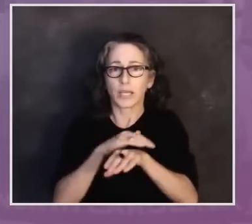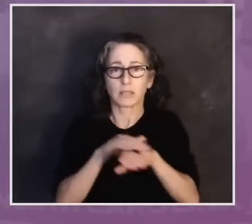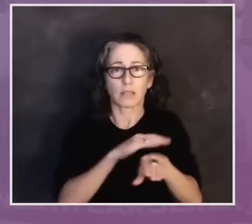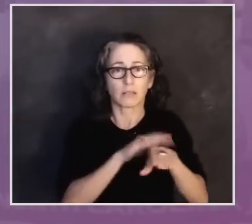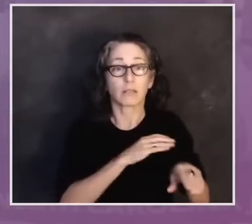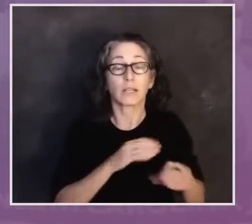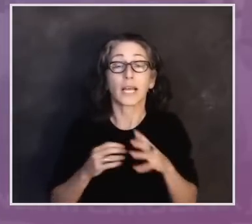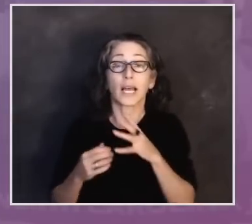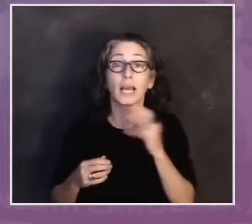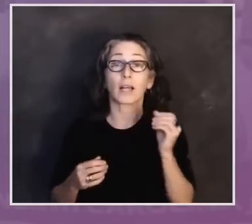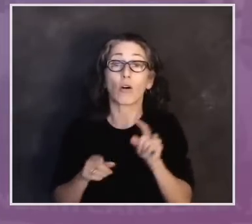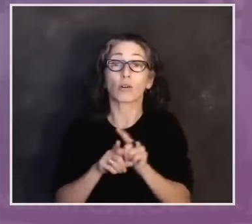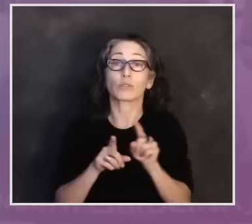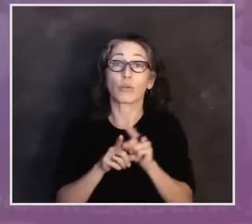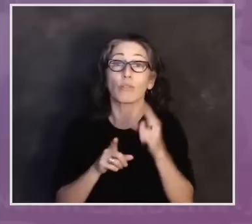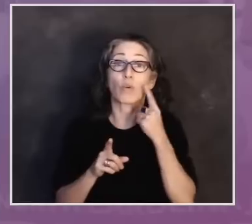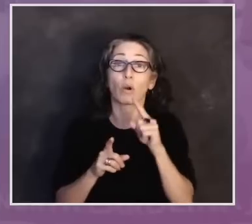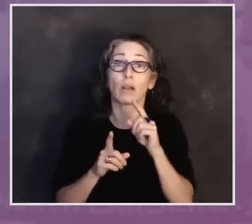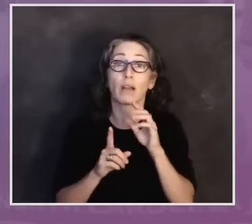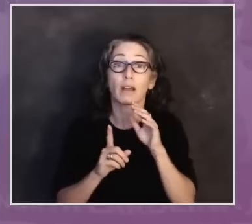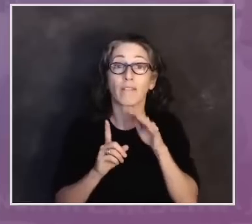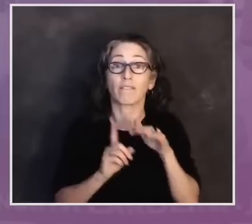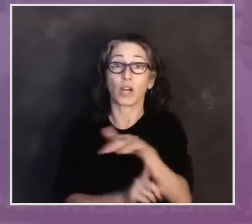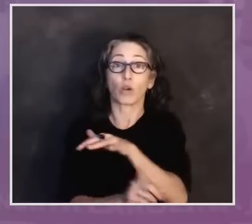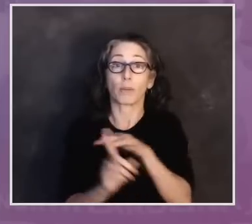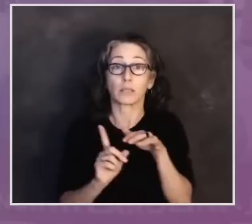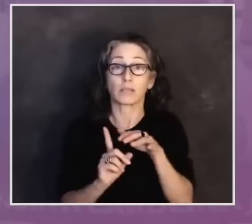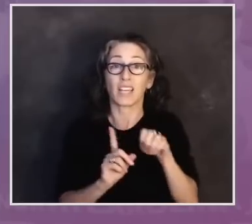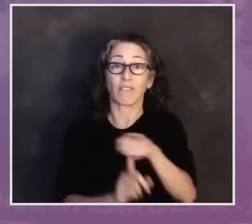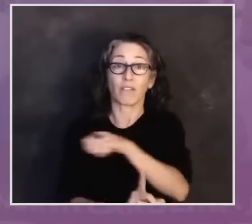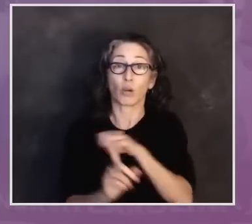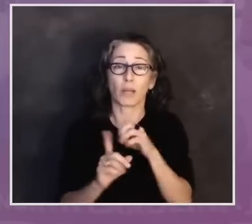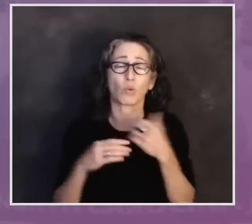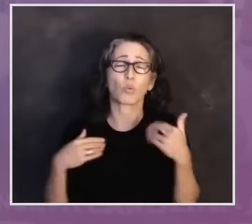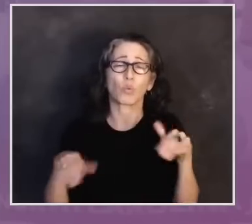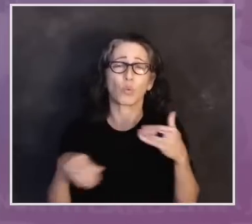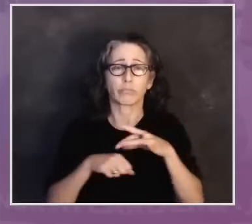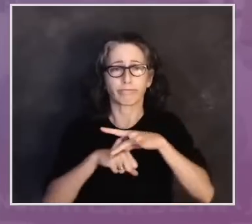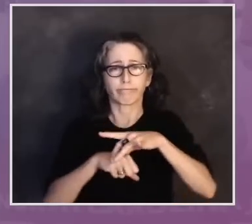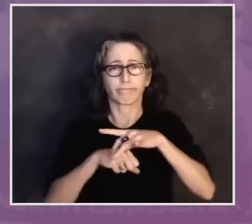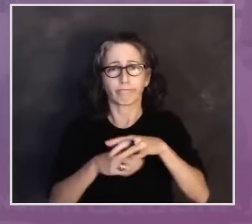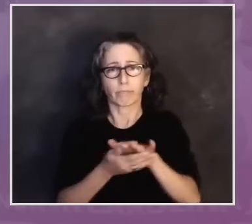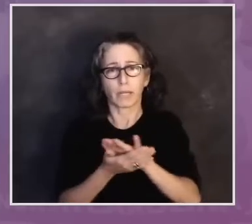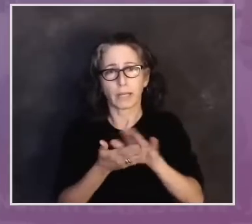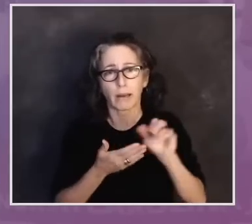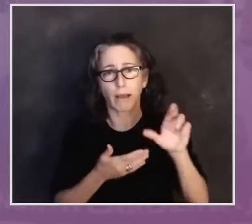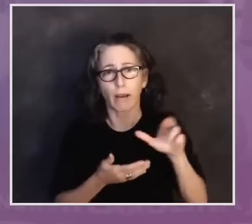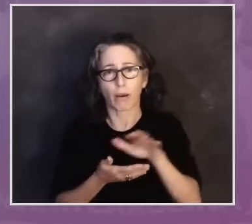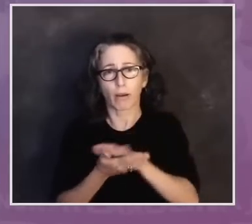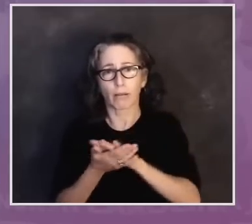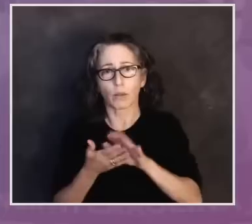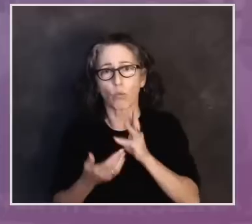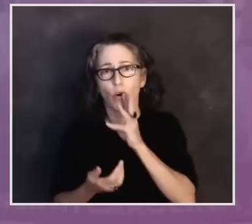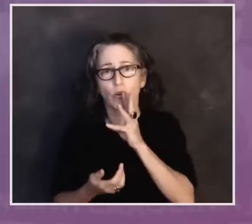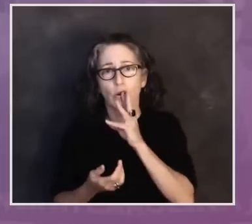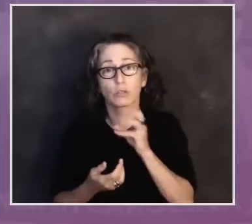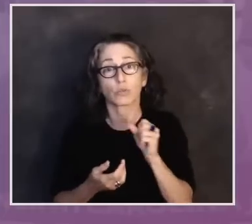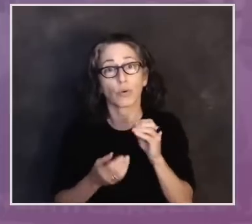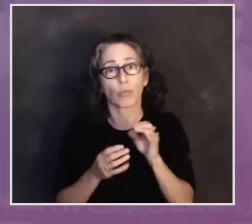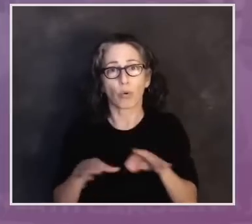MEDICAL ASSISTANCE AND THINGS THAT ARE NOT TAKEN SERIOUSLY. ALSO FOR THE ENVIRONMENT. PEOPLE WHO CARE ABOUT THE